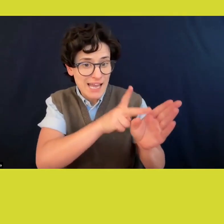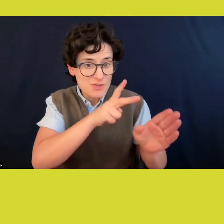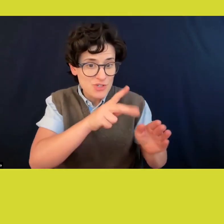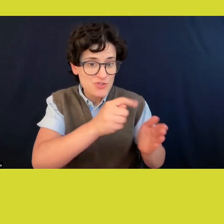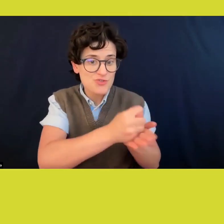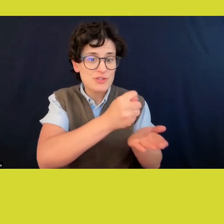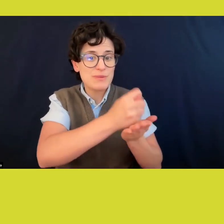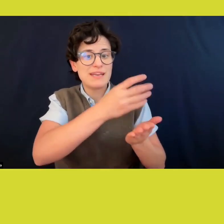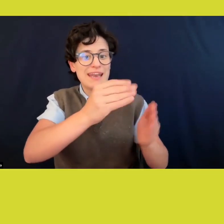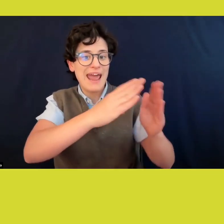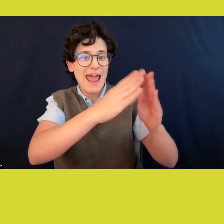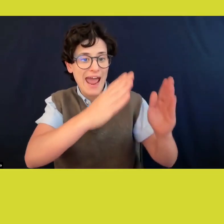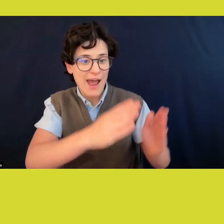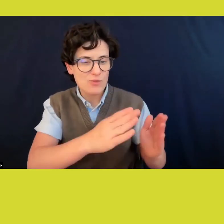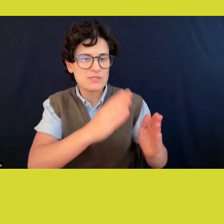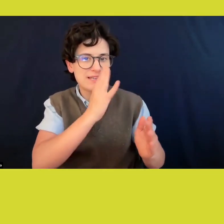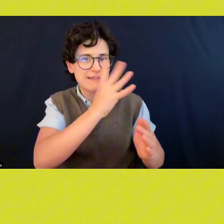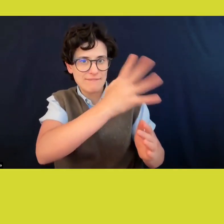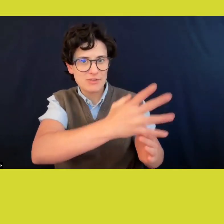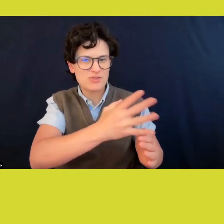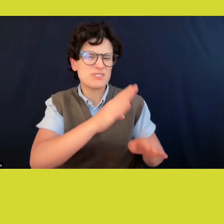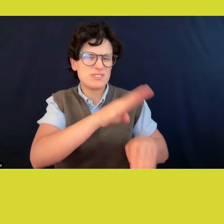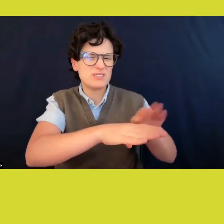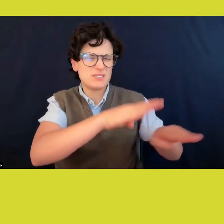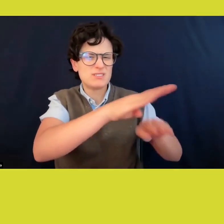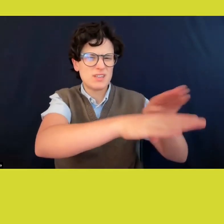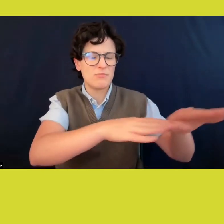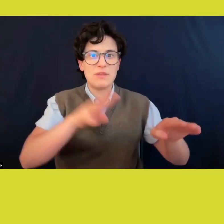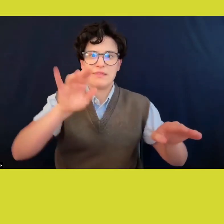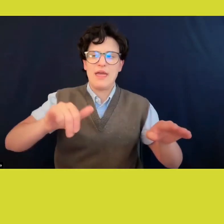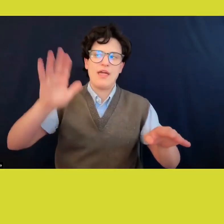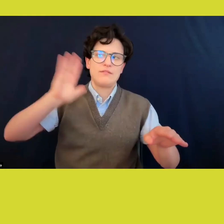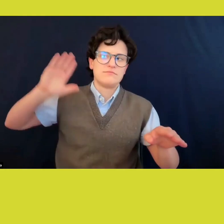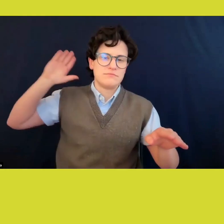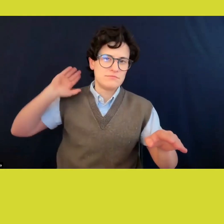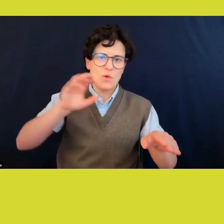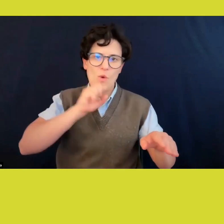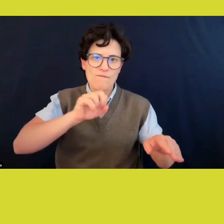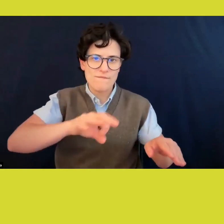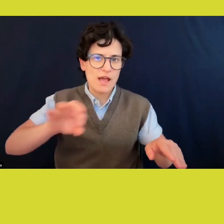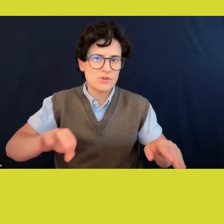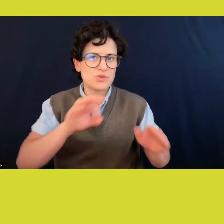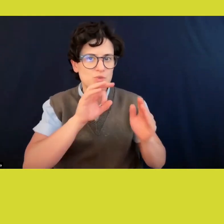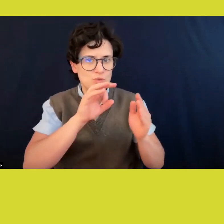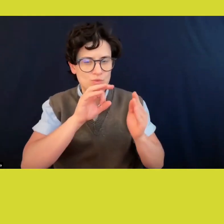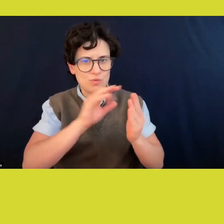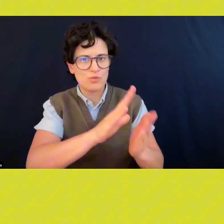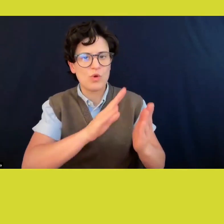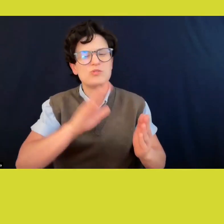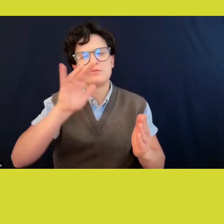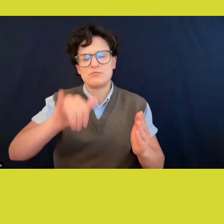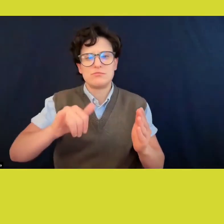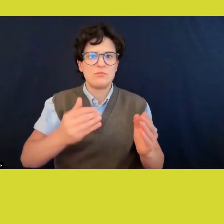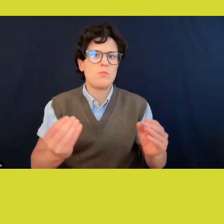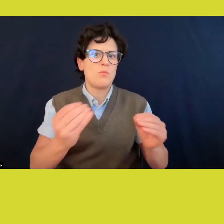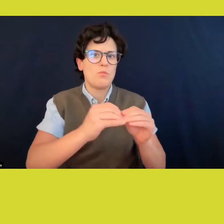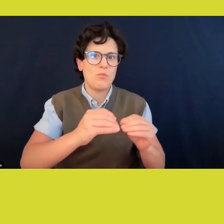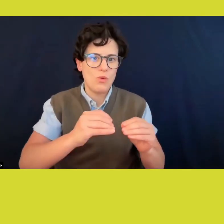actually, that I was working in. In fact, it was a more dramatic version of it. And it relates